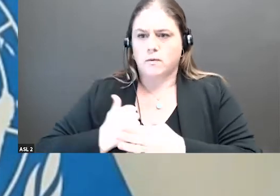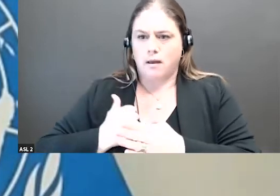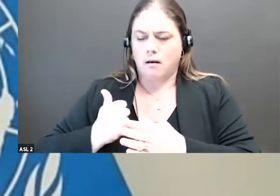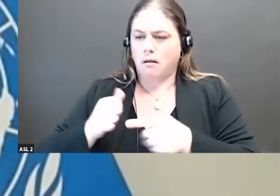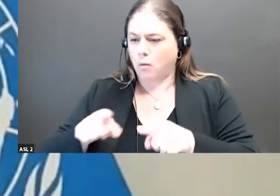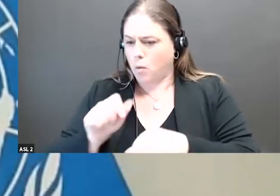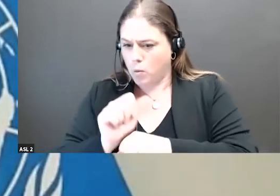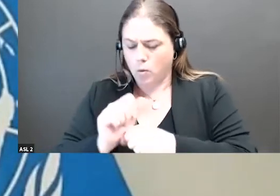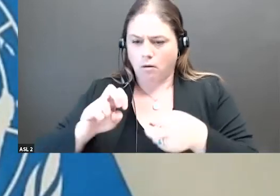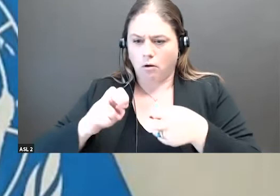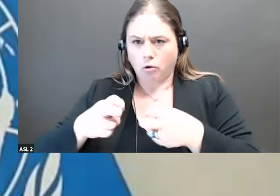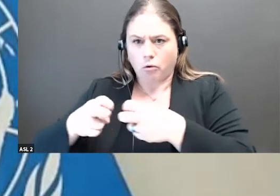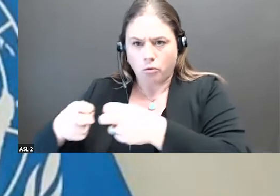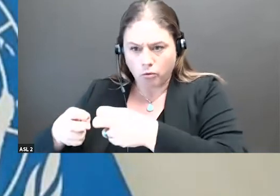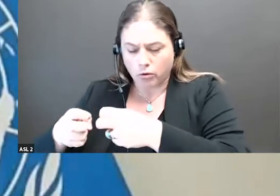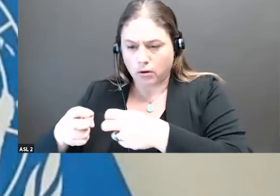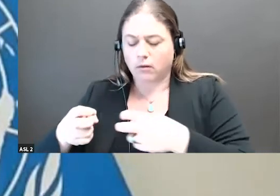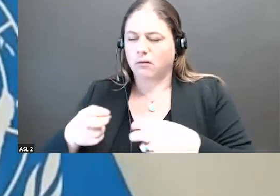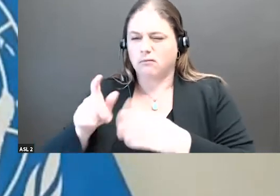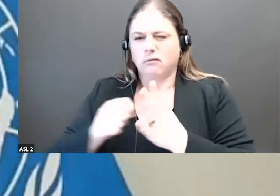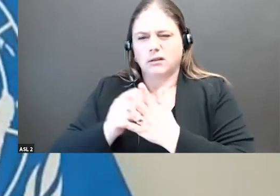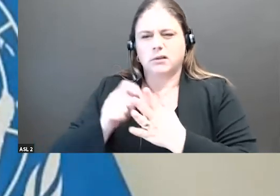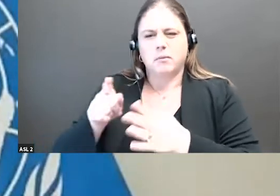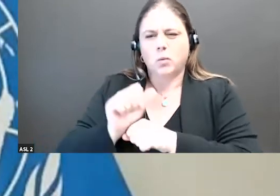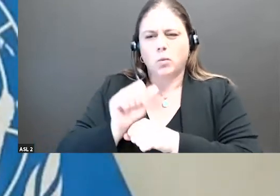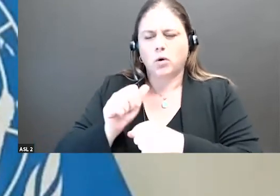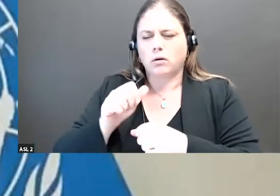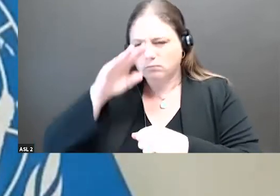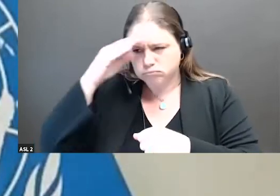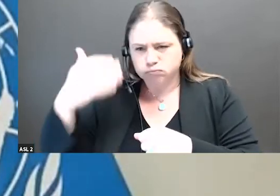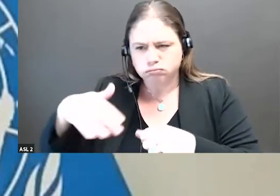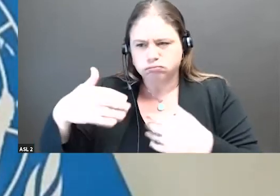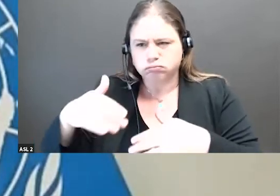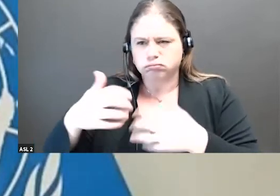at that time in blue collar factory and construction jobs. In those days,